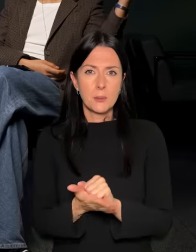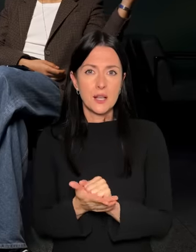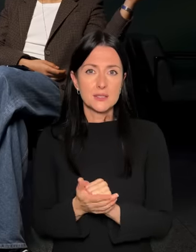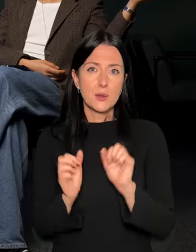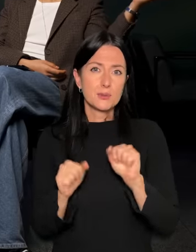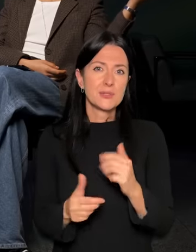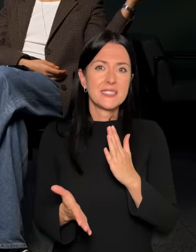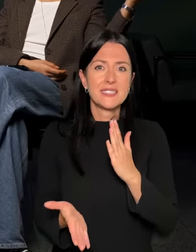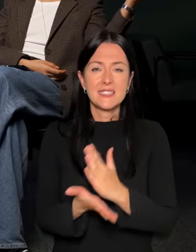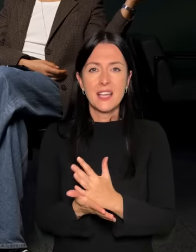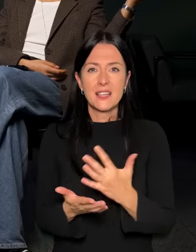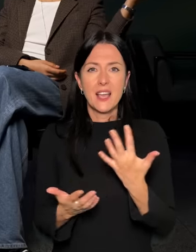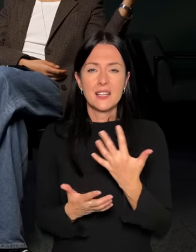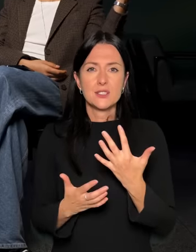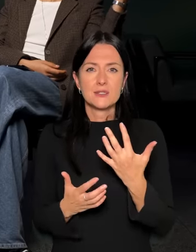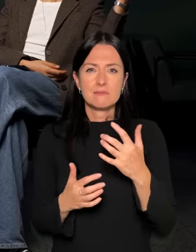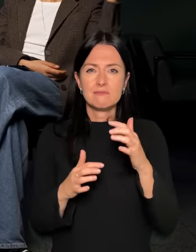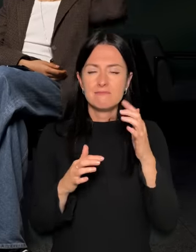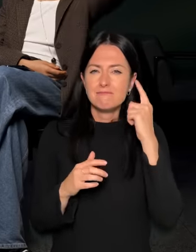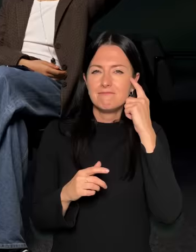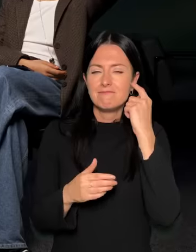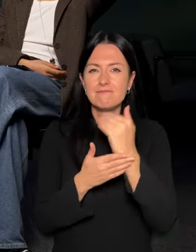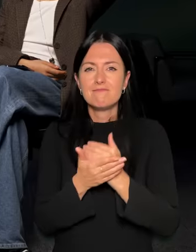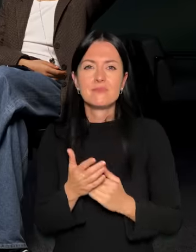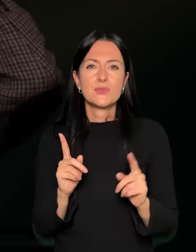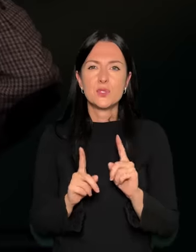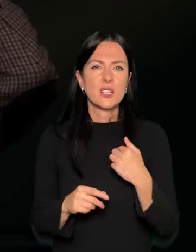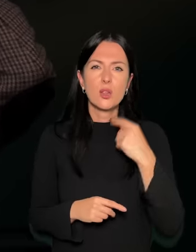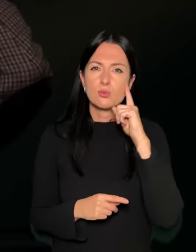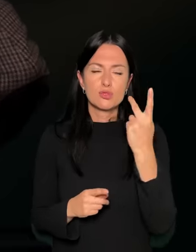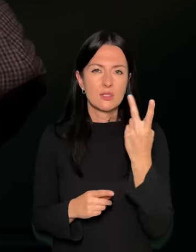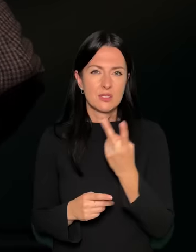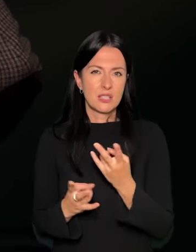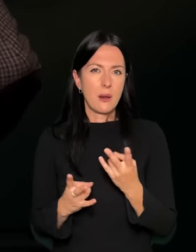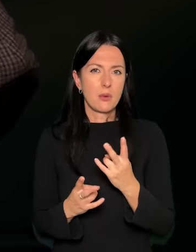Perhaps there's already artificial intelligence that can... Well, I think you need to approach the government for this.